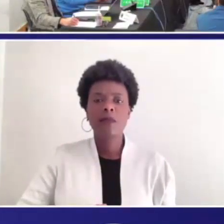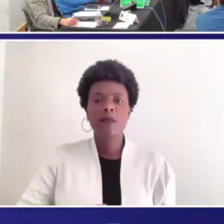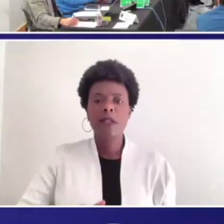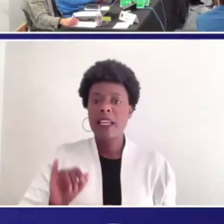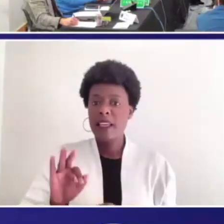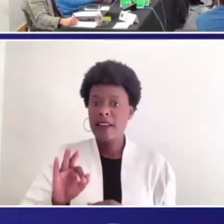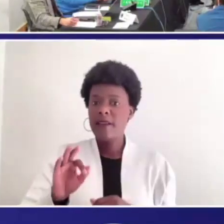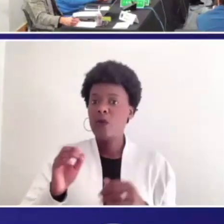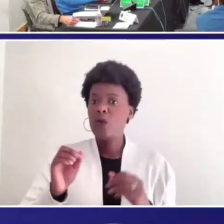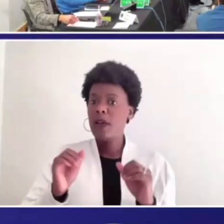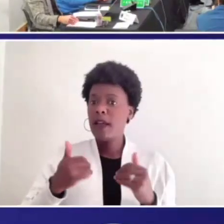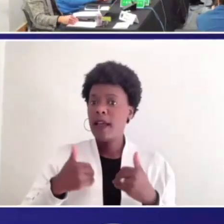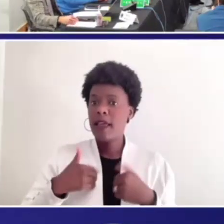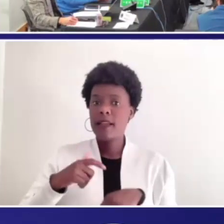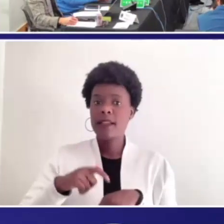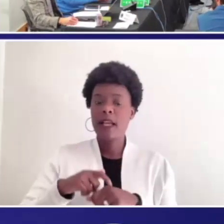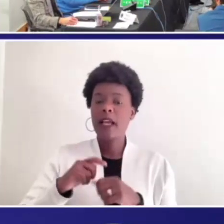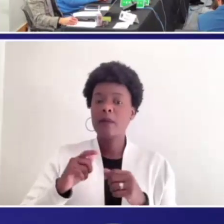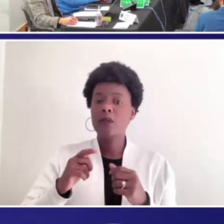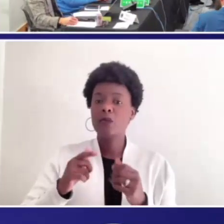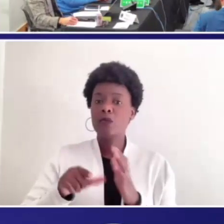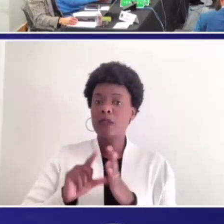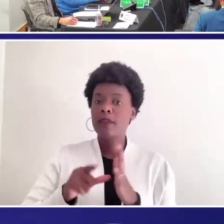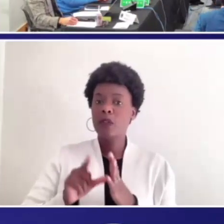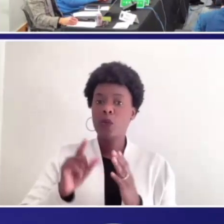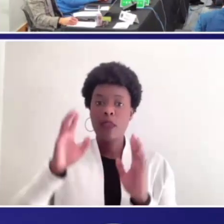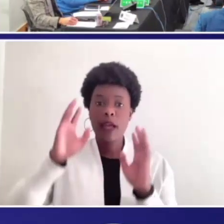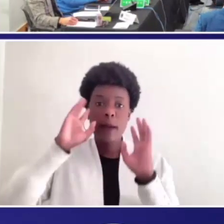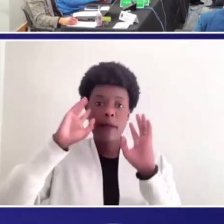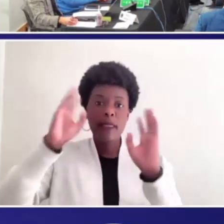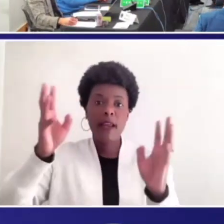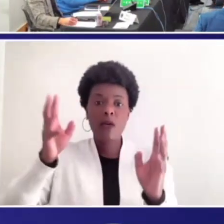email with the hypothetical, address that as well? Because I believe that's a different scenario.